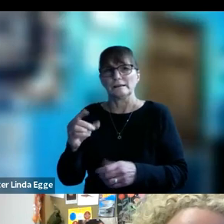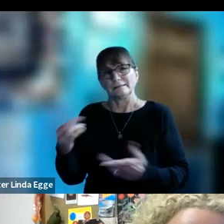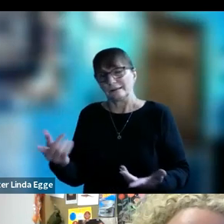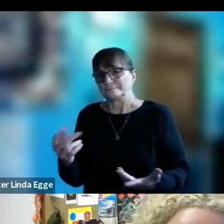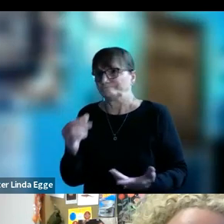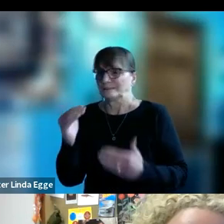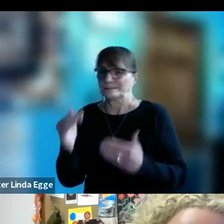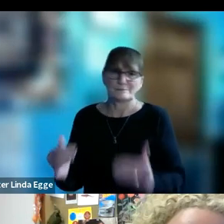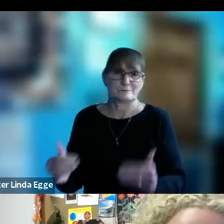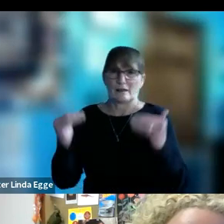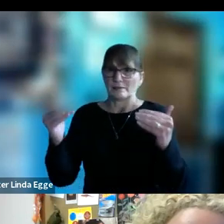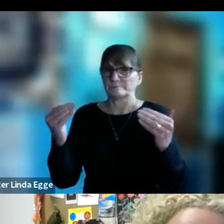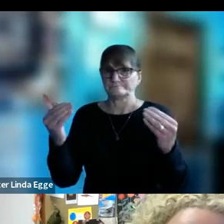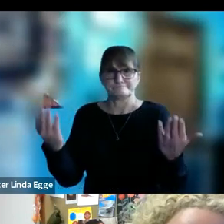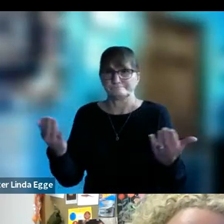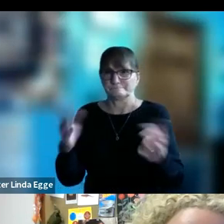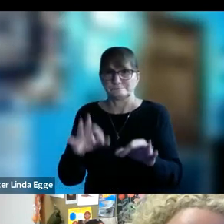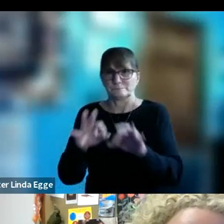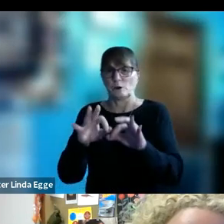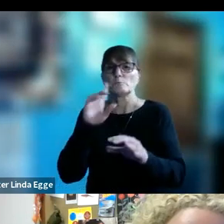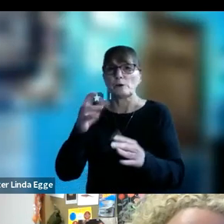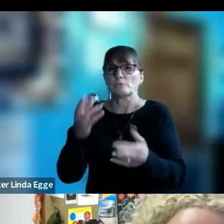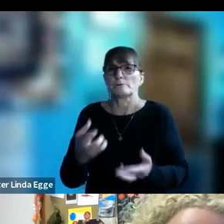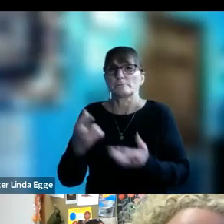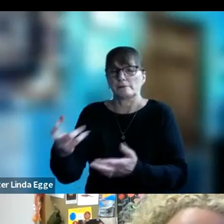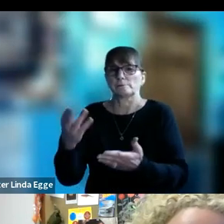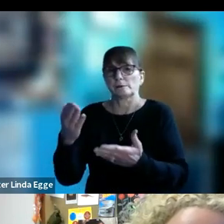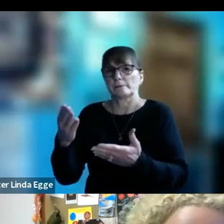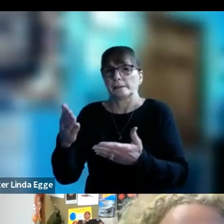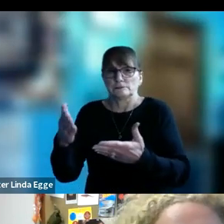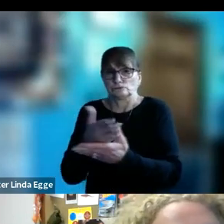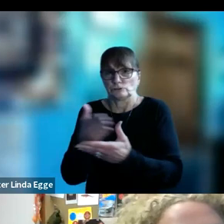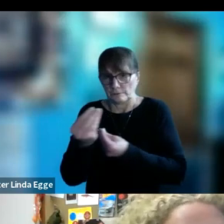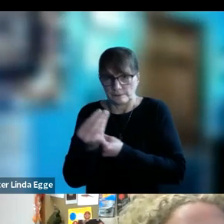but we always, you know, recommend just sharing the information 'cause it is in the medical records,